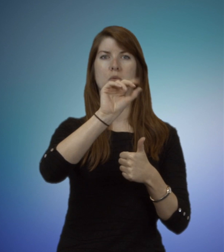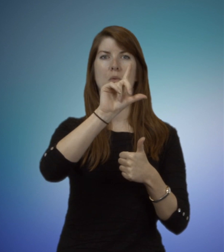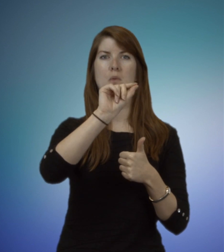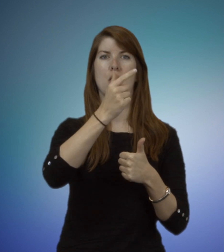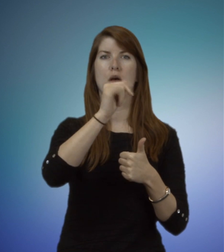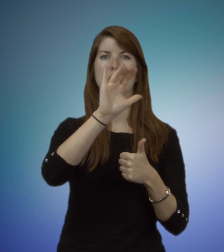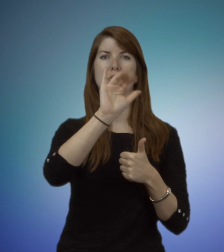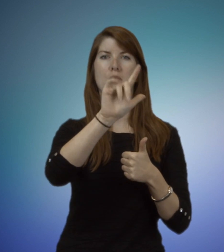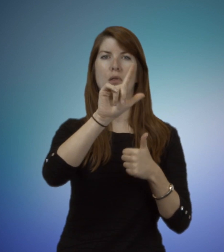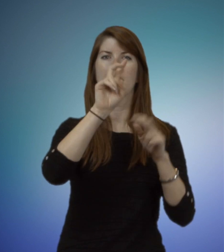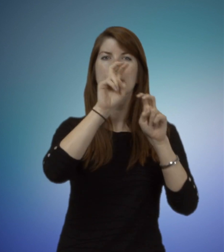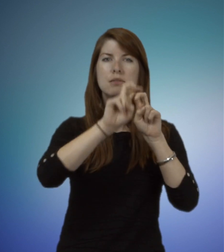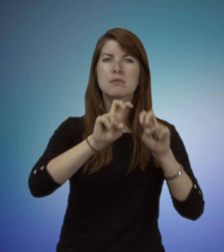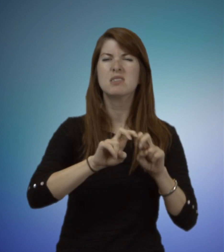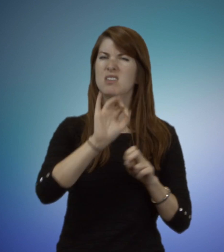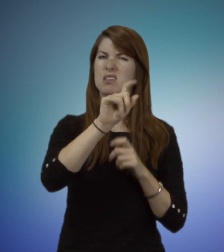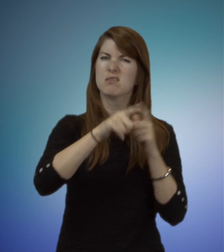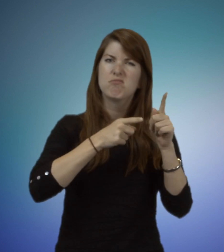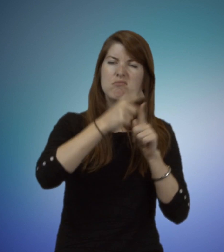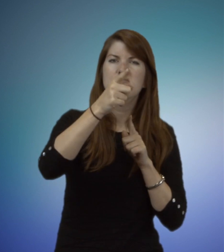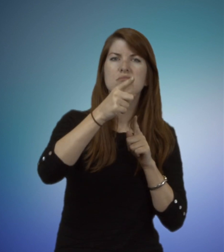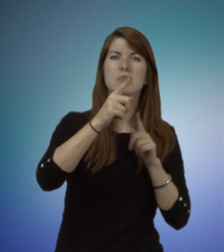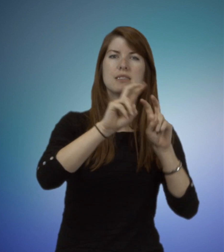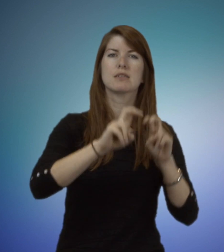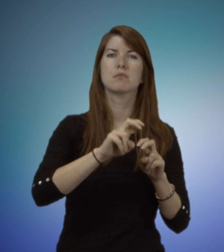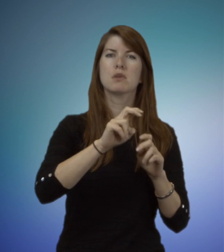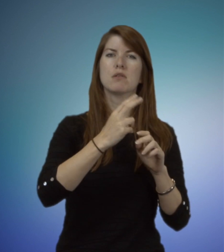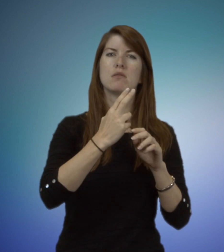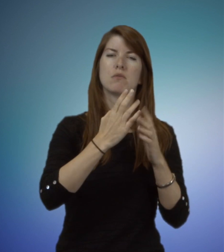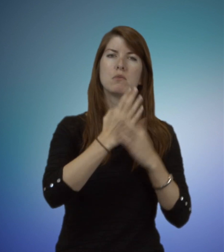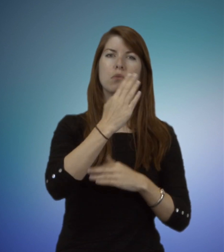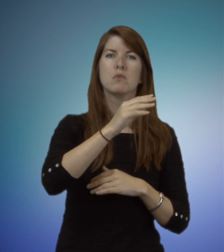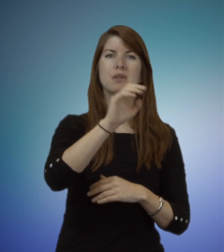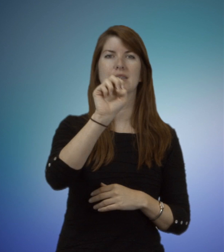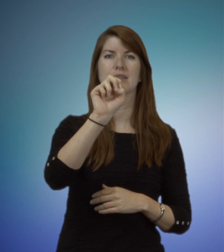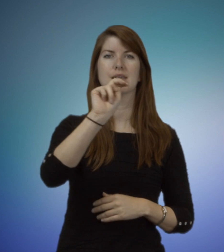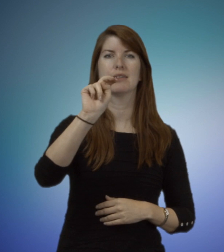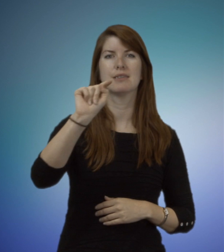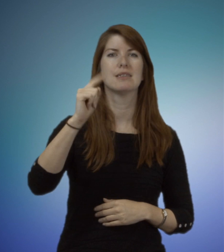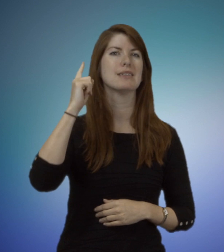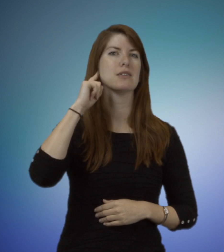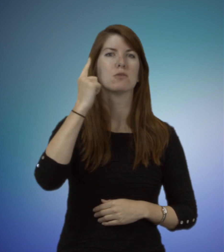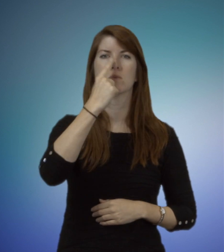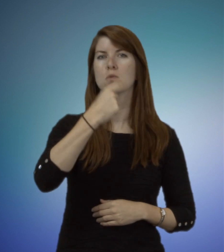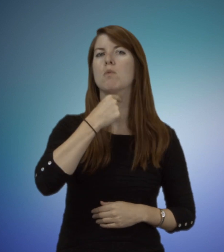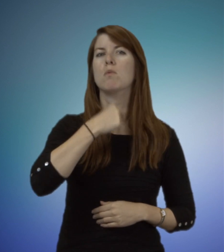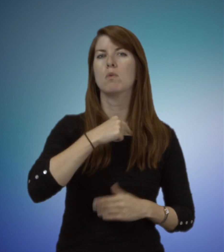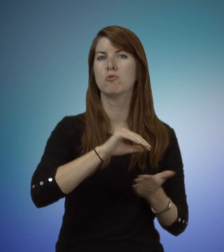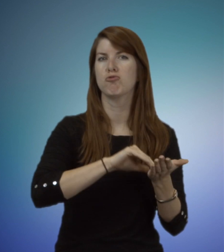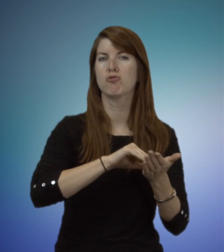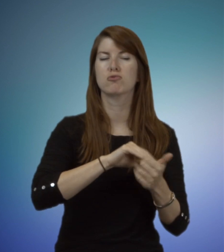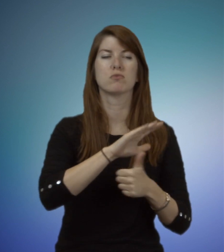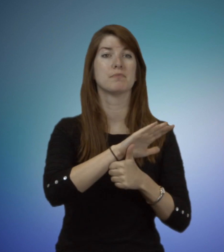That is a specific assessment done by an ENT doctor, Part B was referring